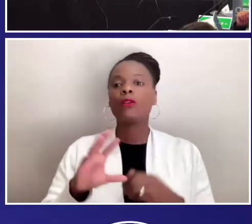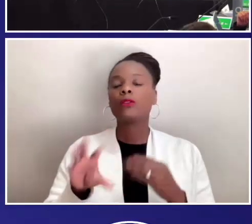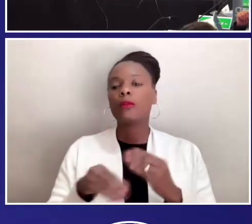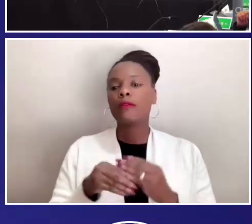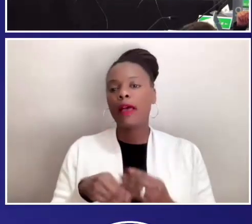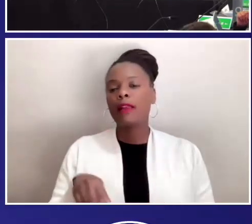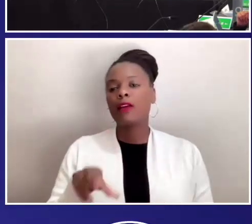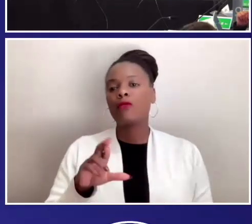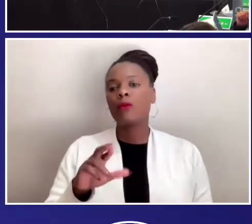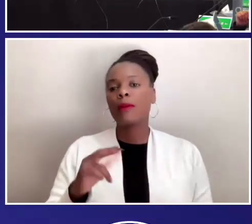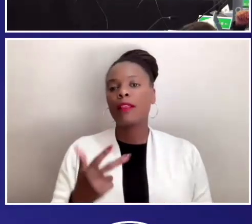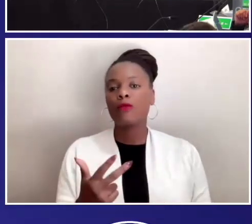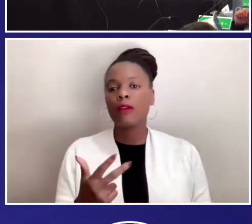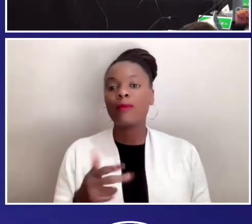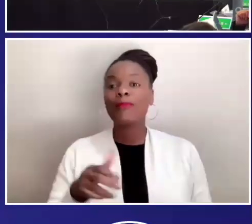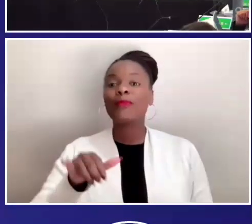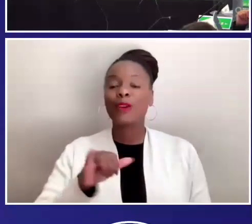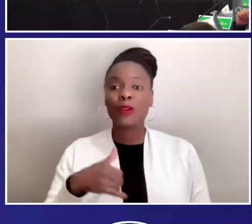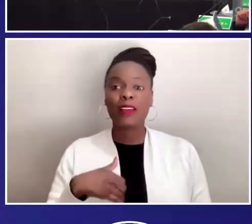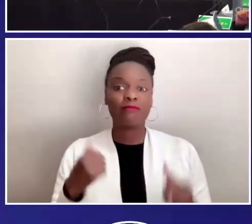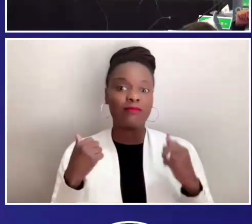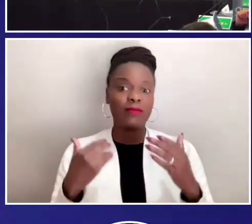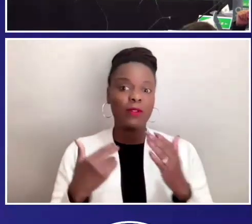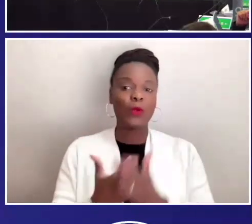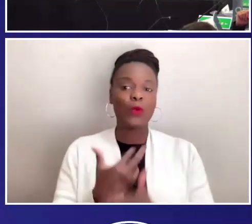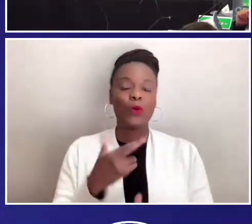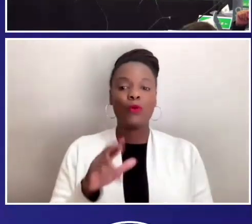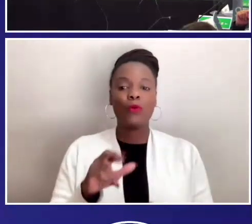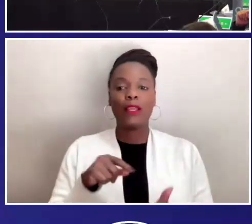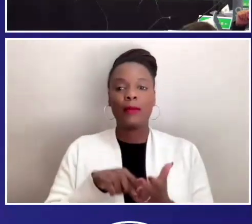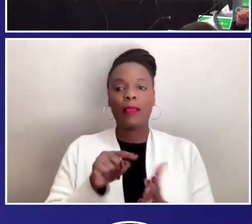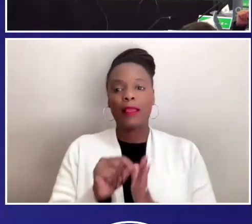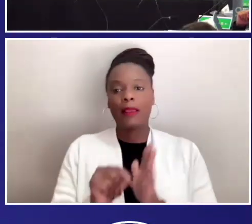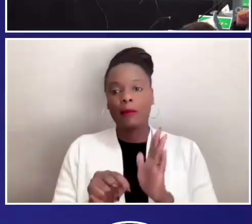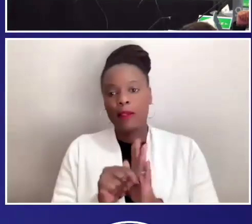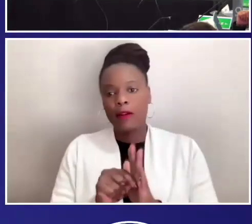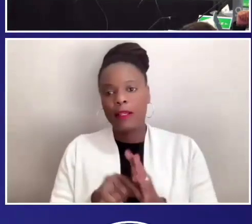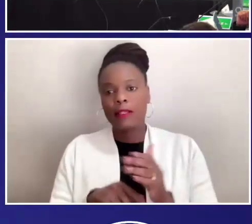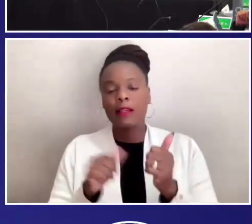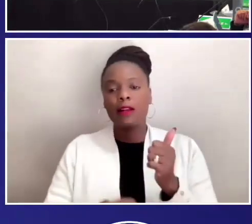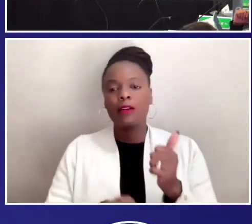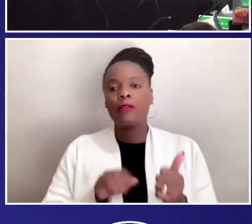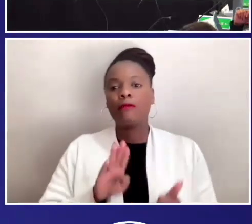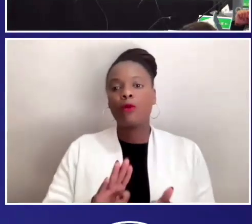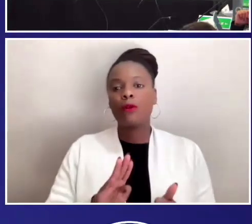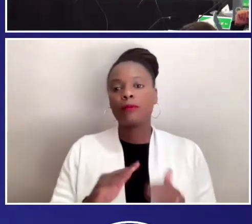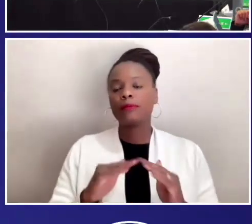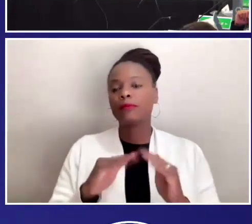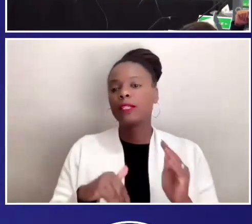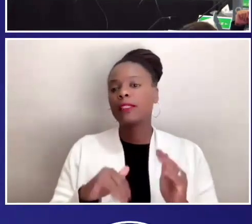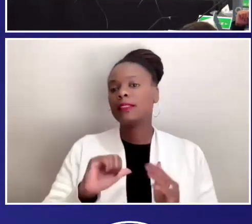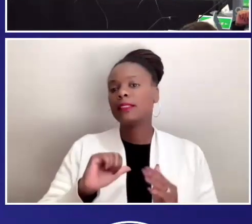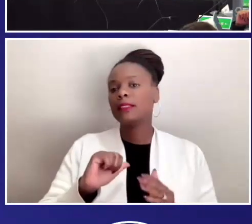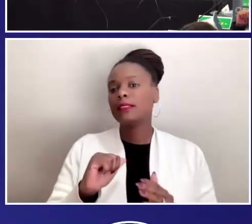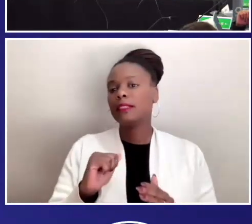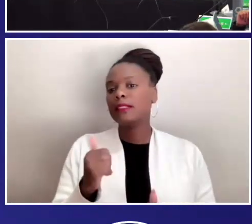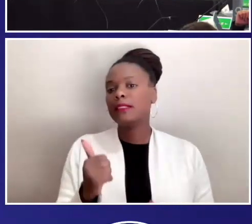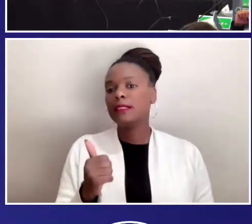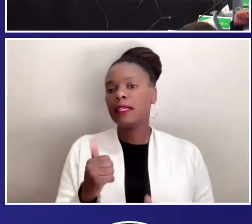(a) less than ten years, ten years, -- less than $10,000, the borrower must repay the loans within 12 years of entering repayment.